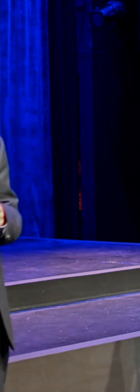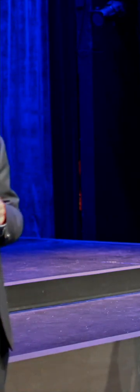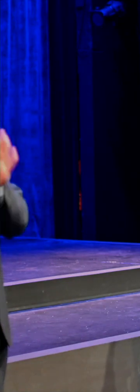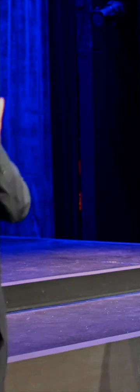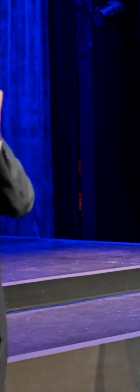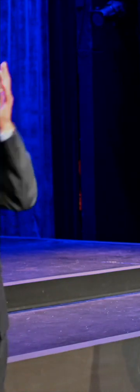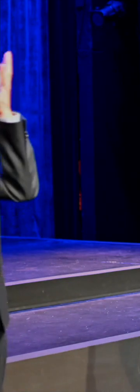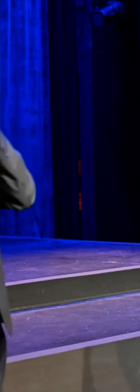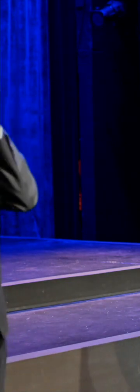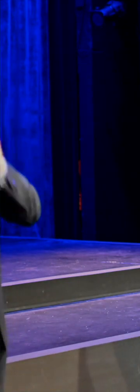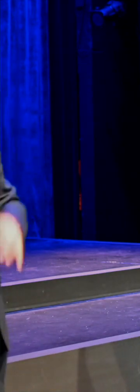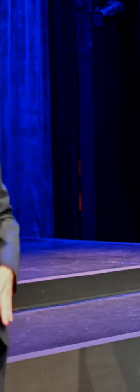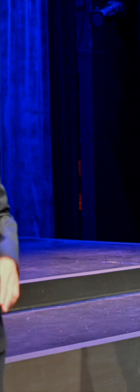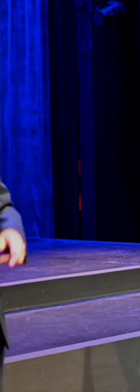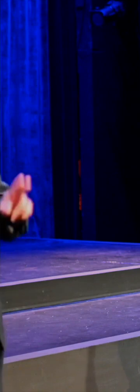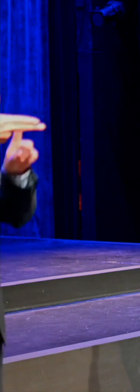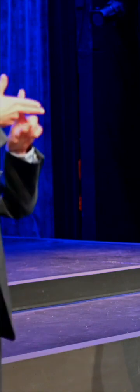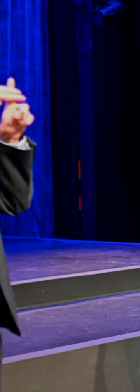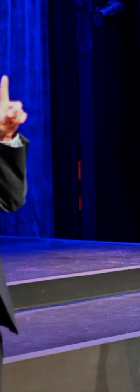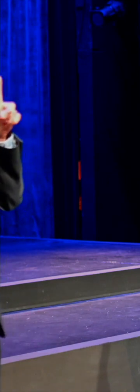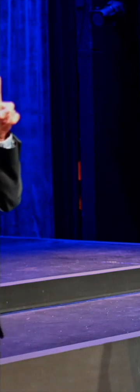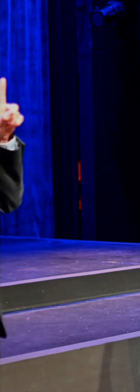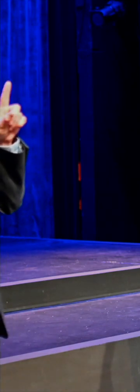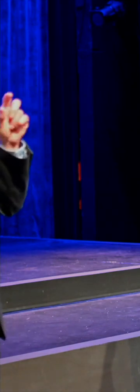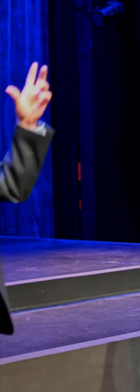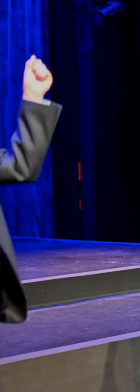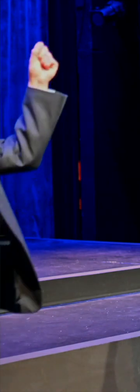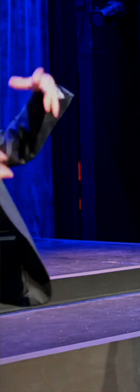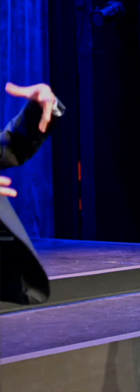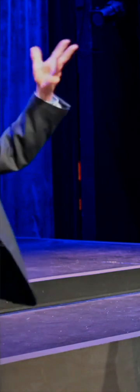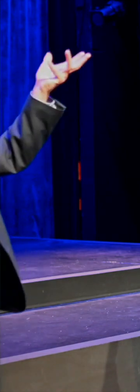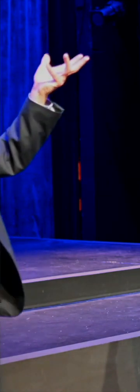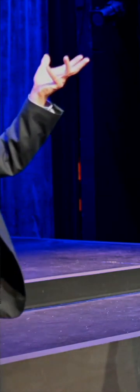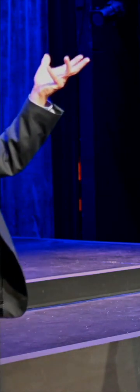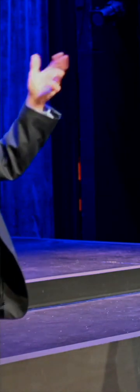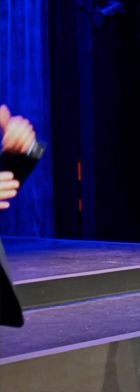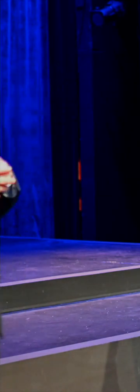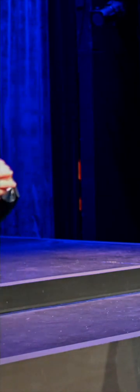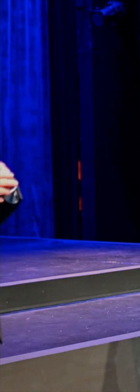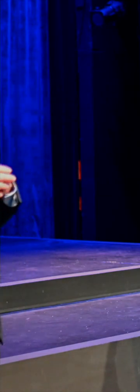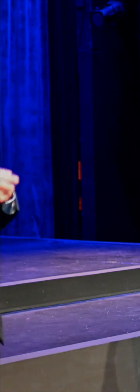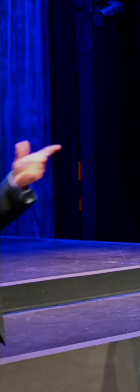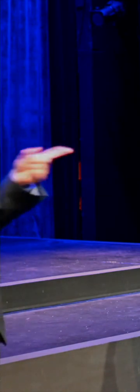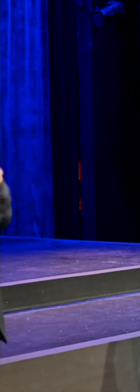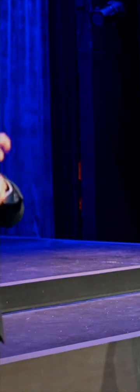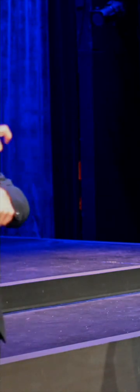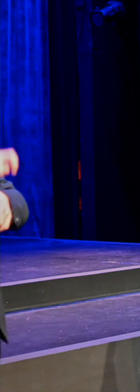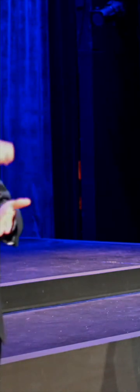call it a miracle. That was the first time in my life but my faith had really been tested, but I